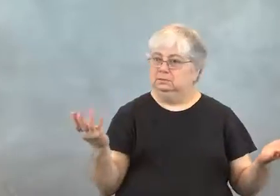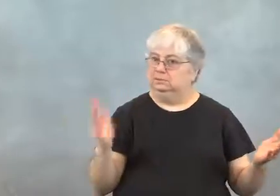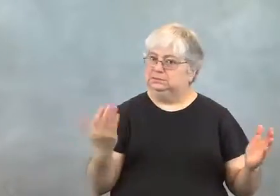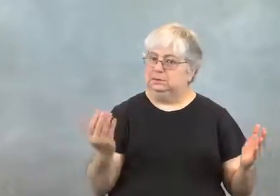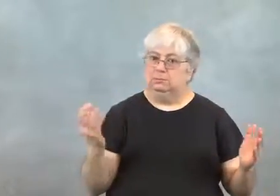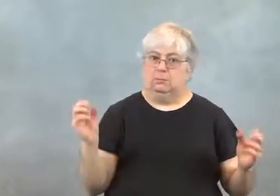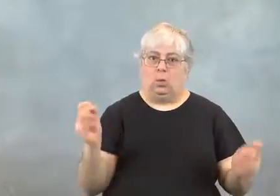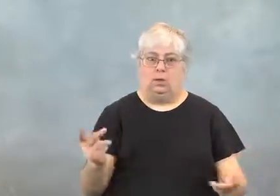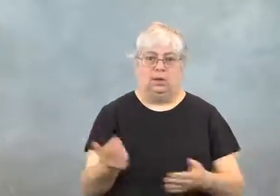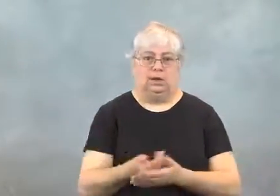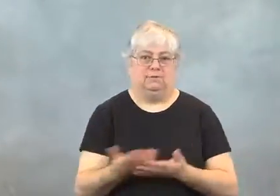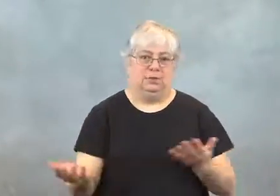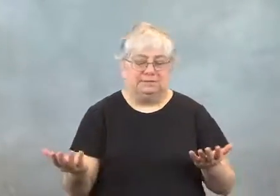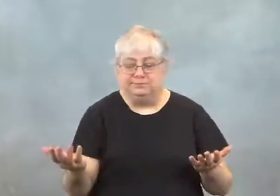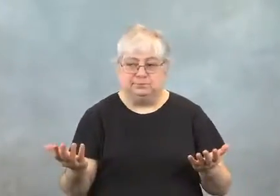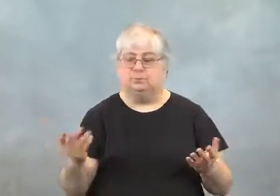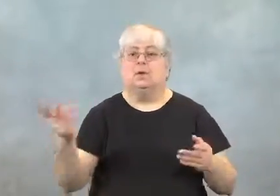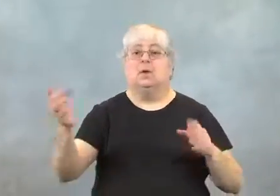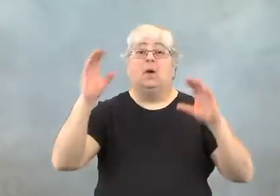Everything seemed to be fine.